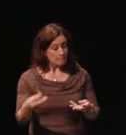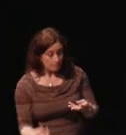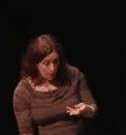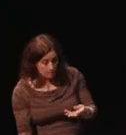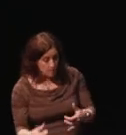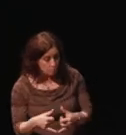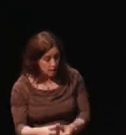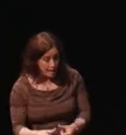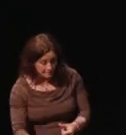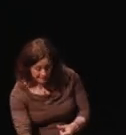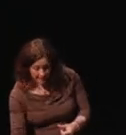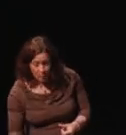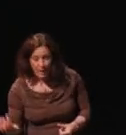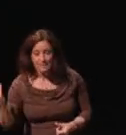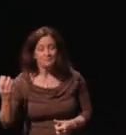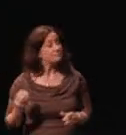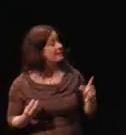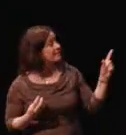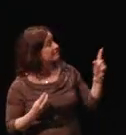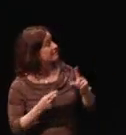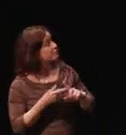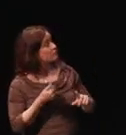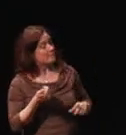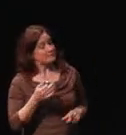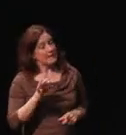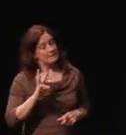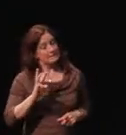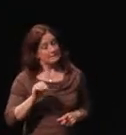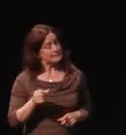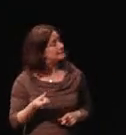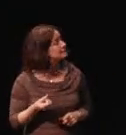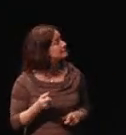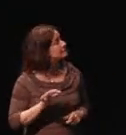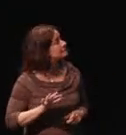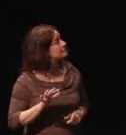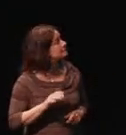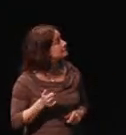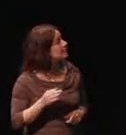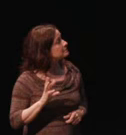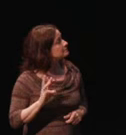This videos from about 1960, and this is not